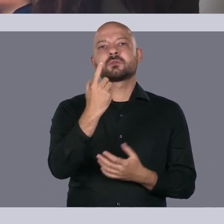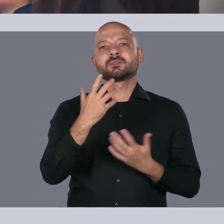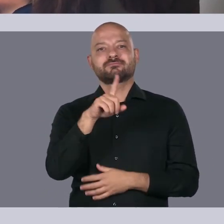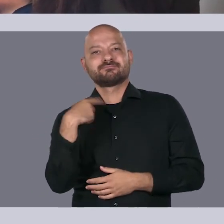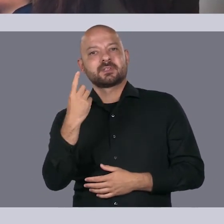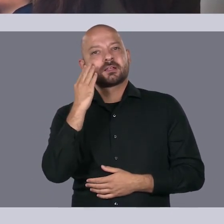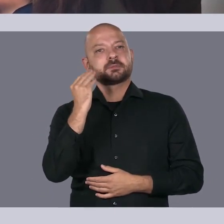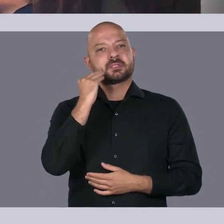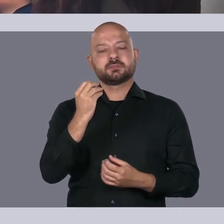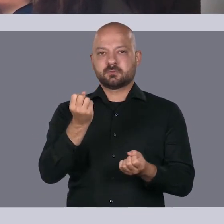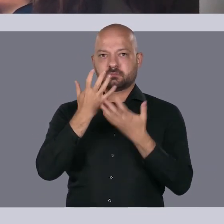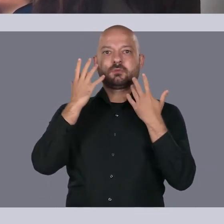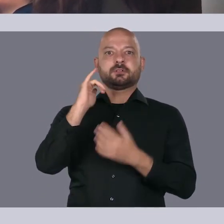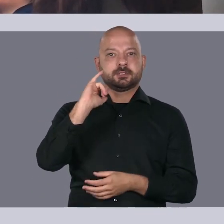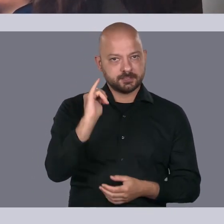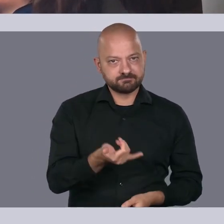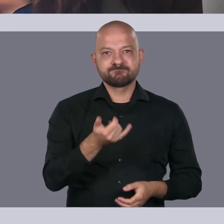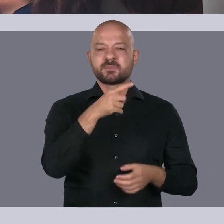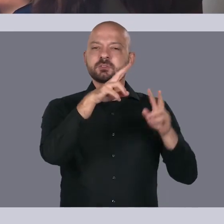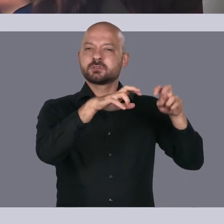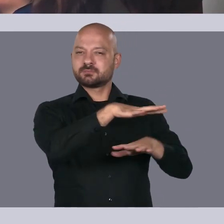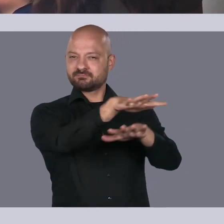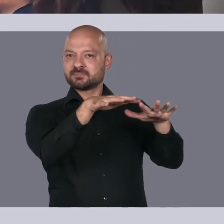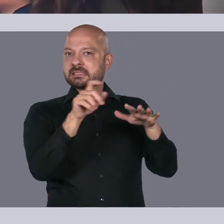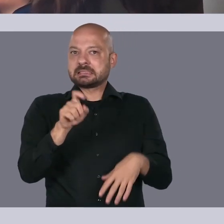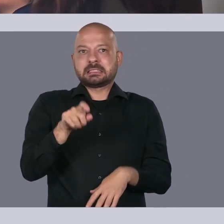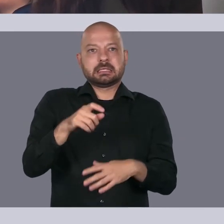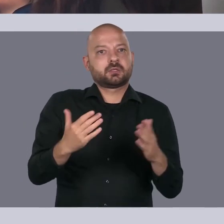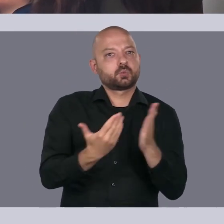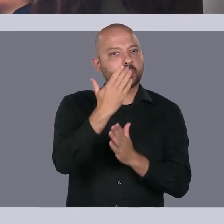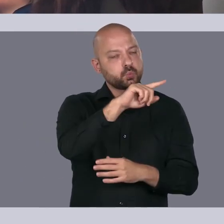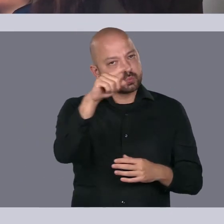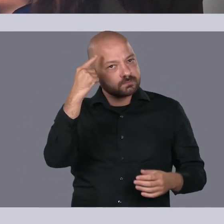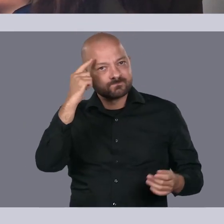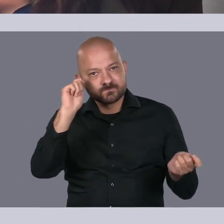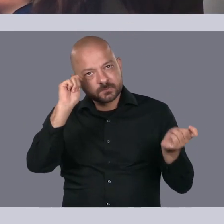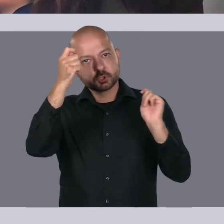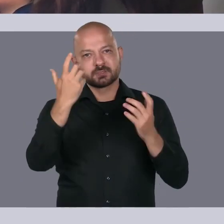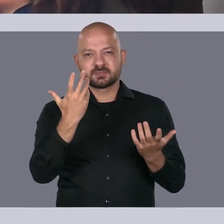has taught us that what research really needs is a shift in mindset, understanding and accepting that sign languages